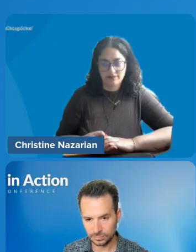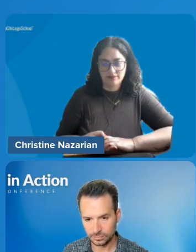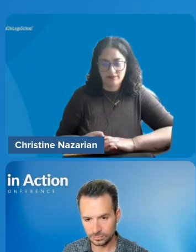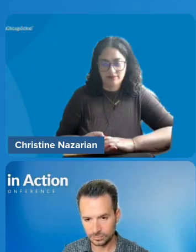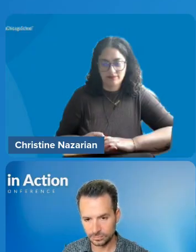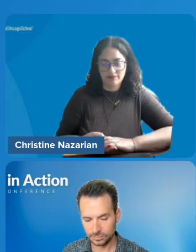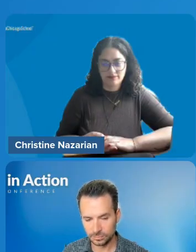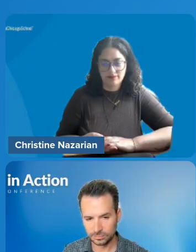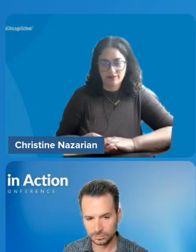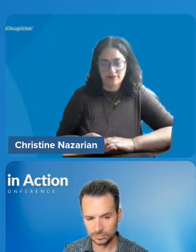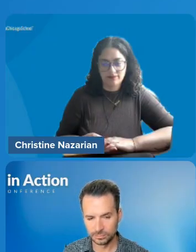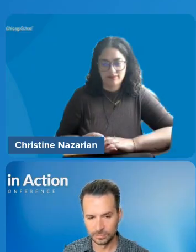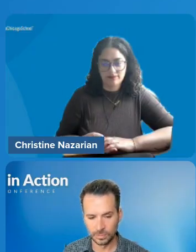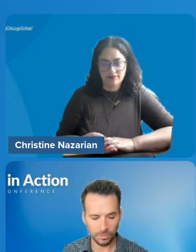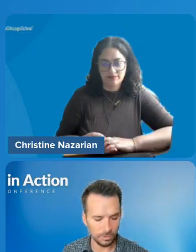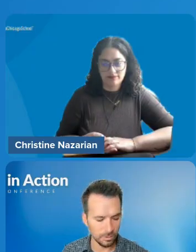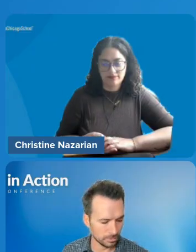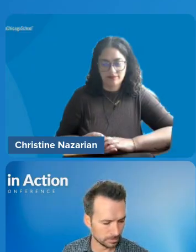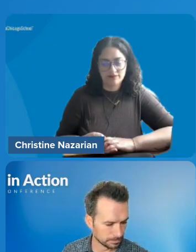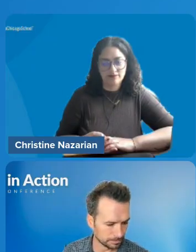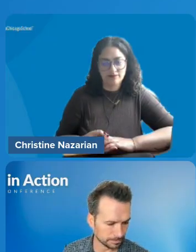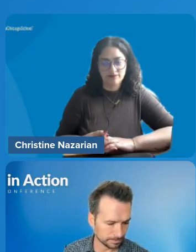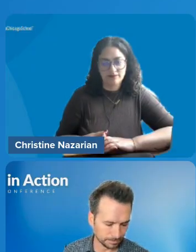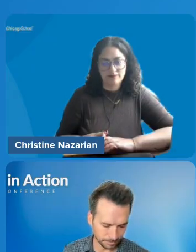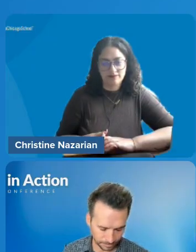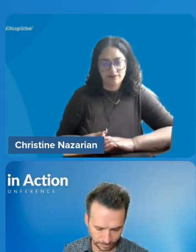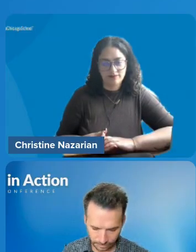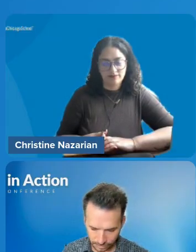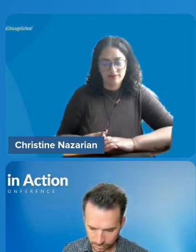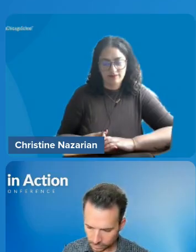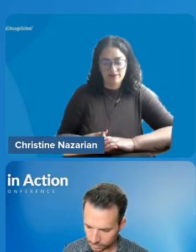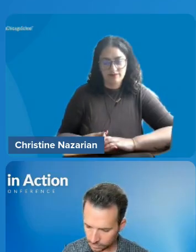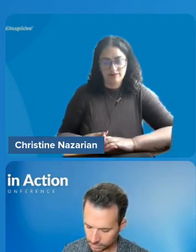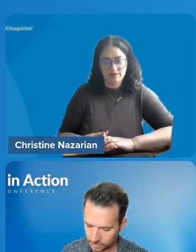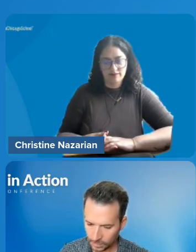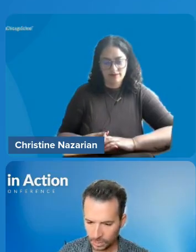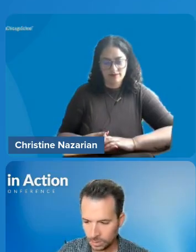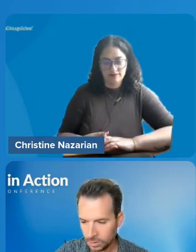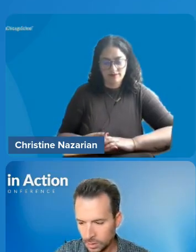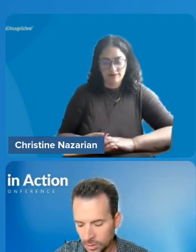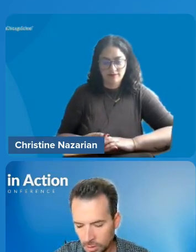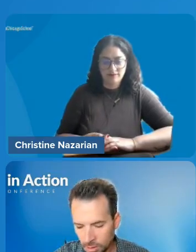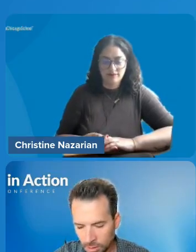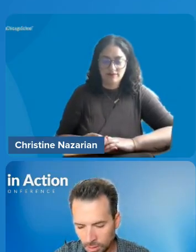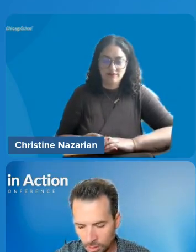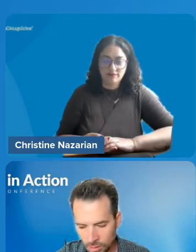I hear a concern for Isabella and also that you've noticed tension at home and Alma,